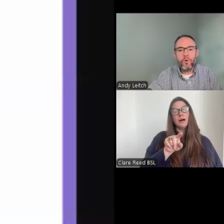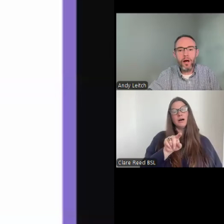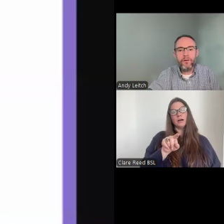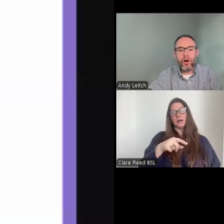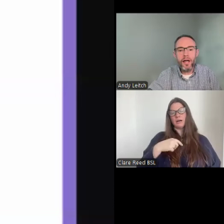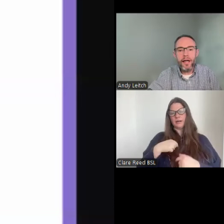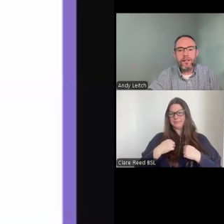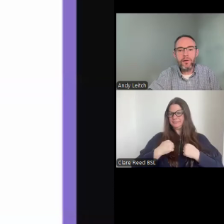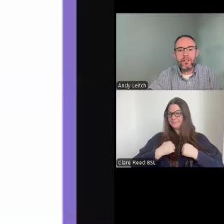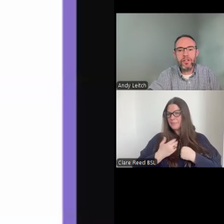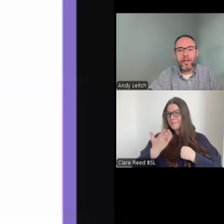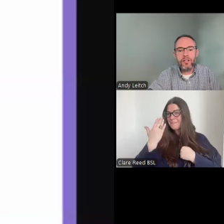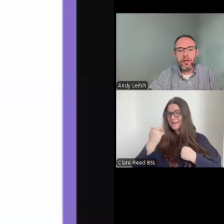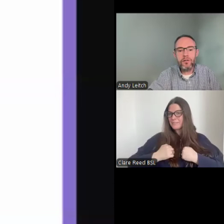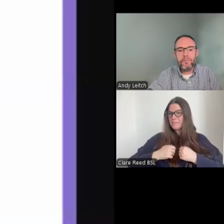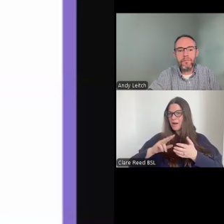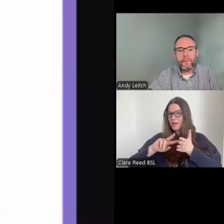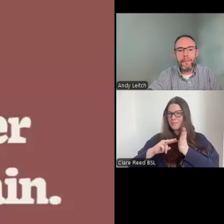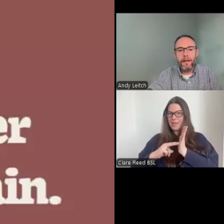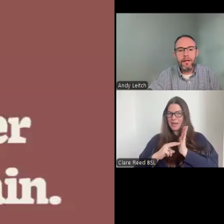with what I've got here, so I need to change those.